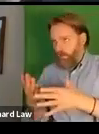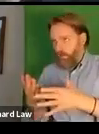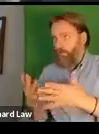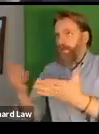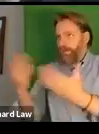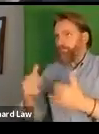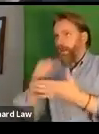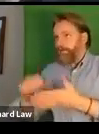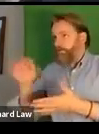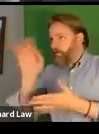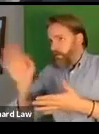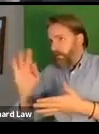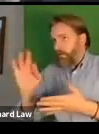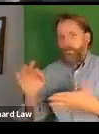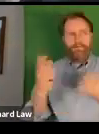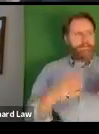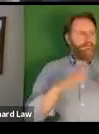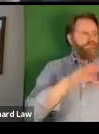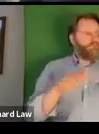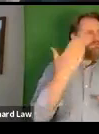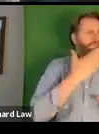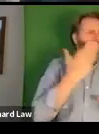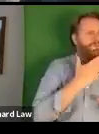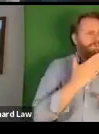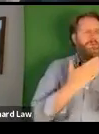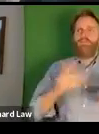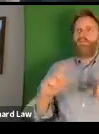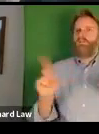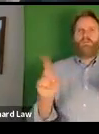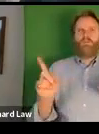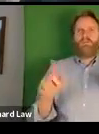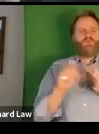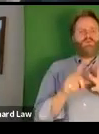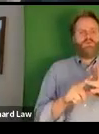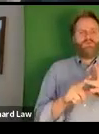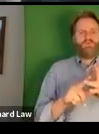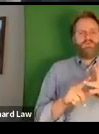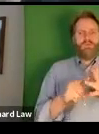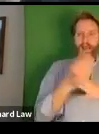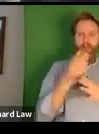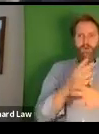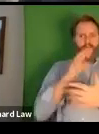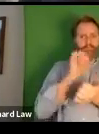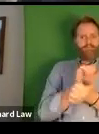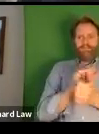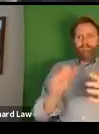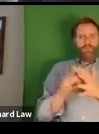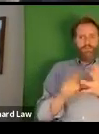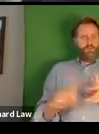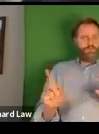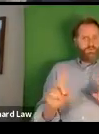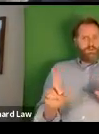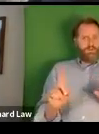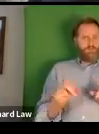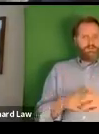in HMPO Northwest. ok thanks the current procedure in the Home